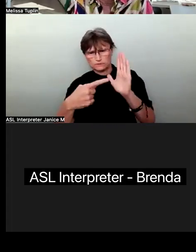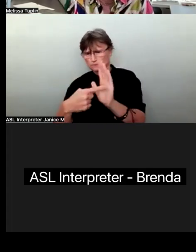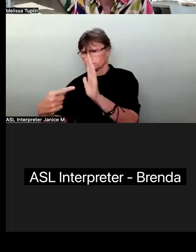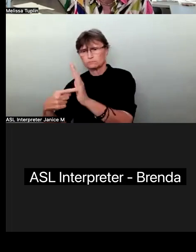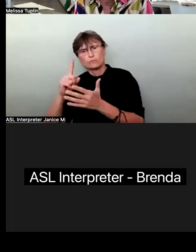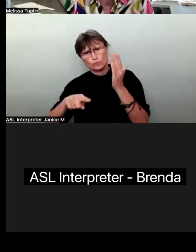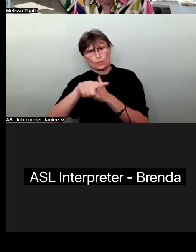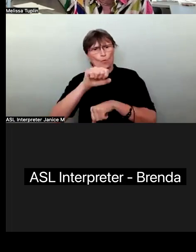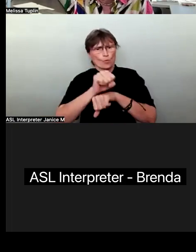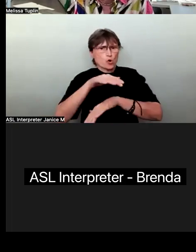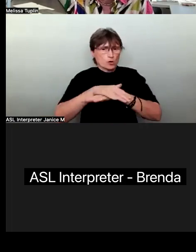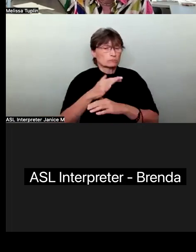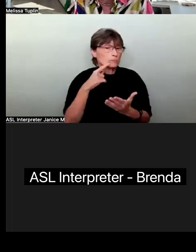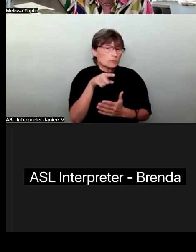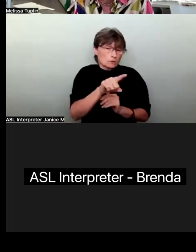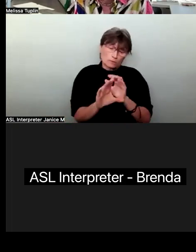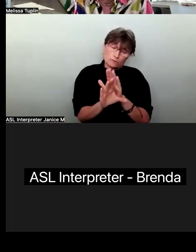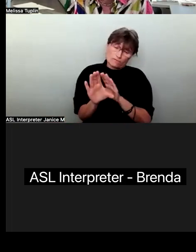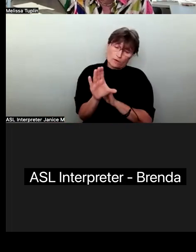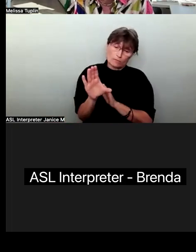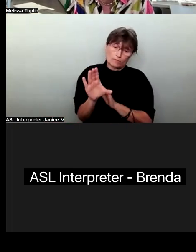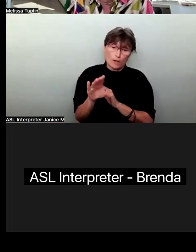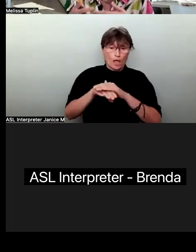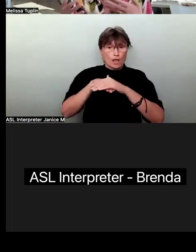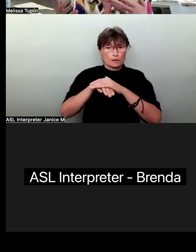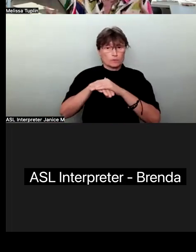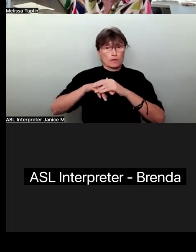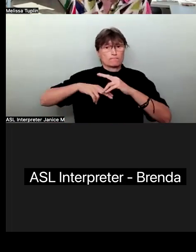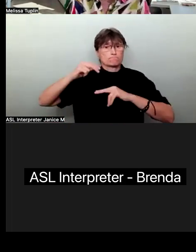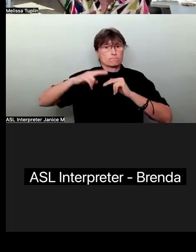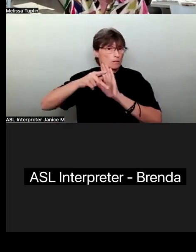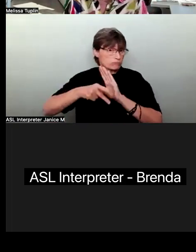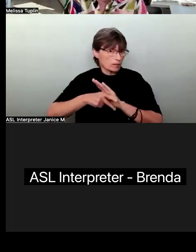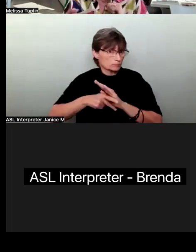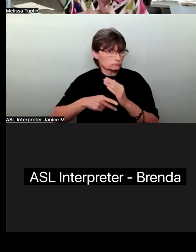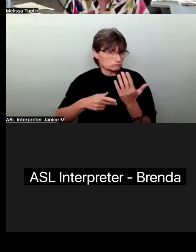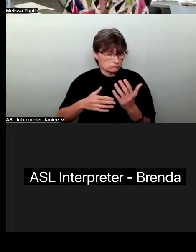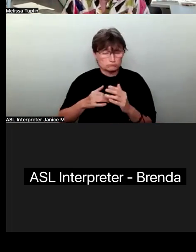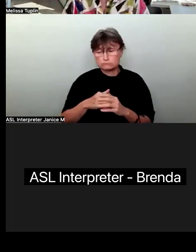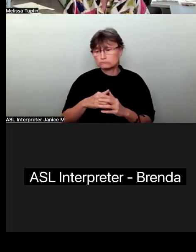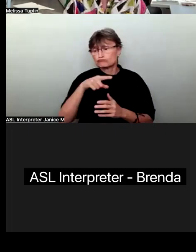developed a venue accessibility policy. Maybe you provide language interpretation at your